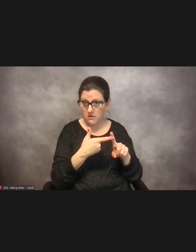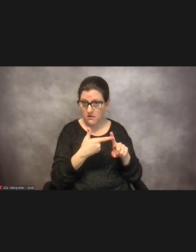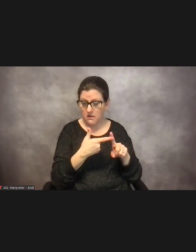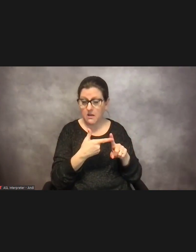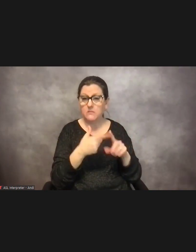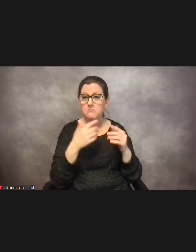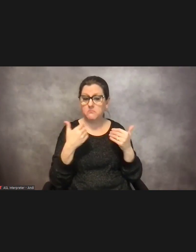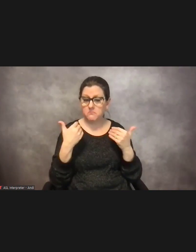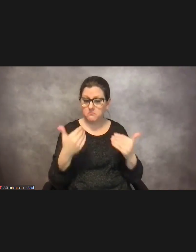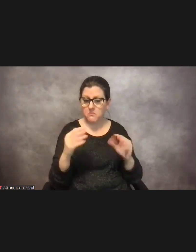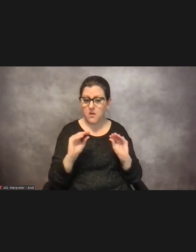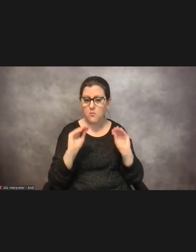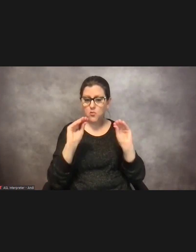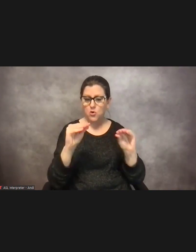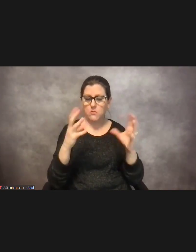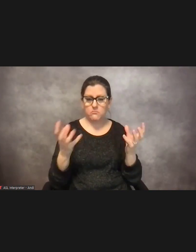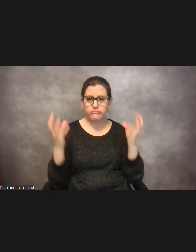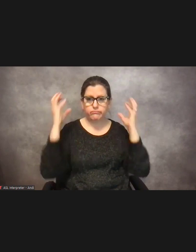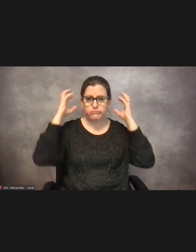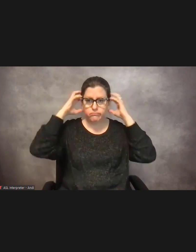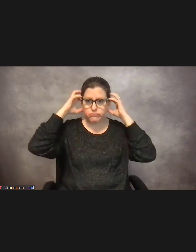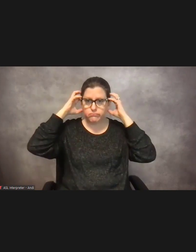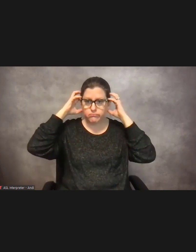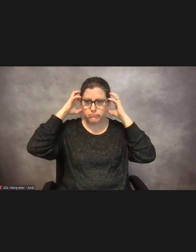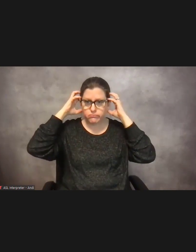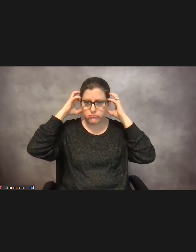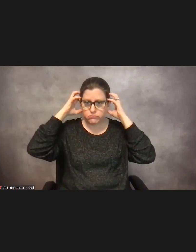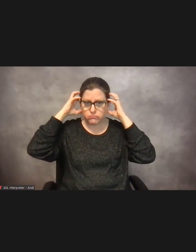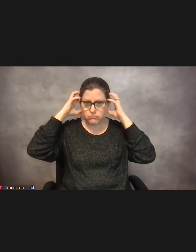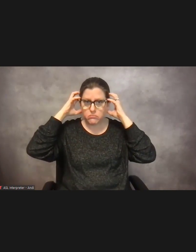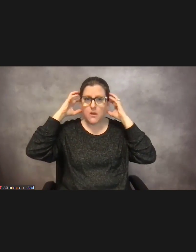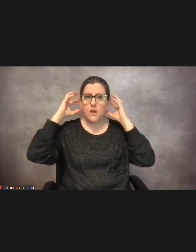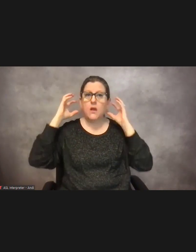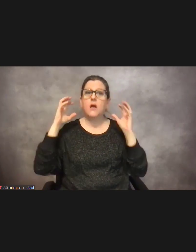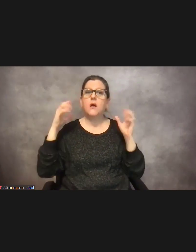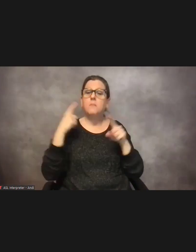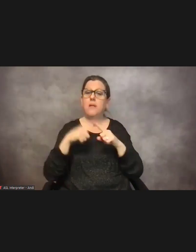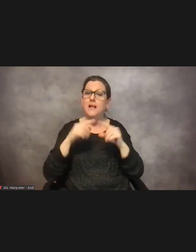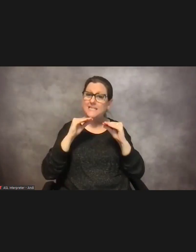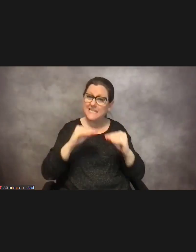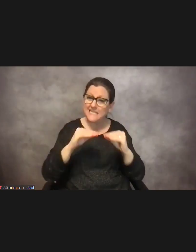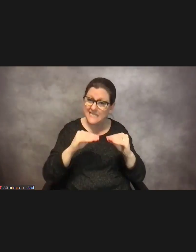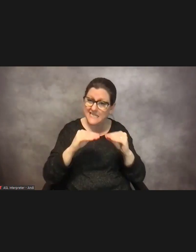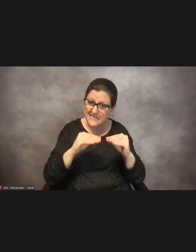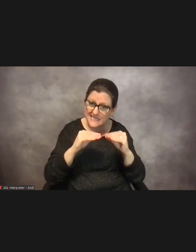places the headphones on the child's head and instructs or